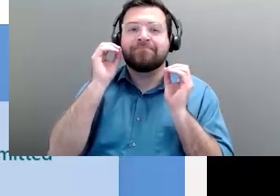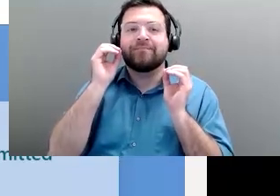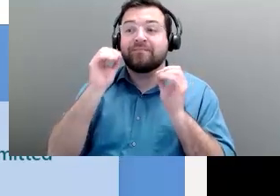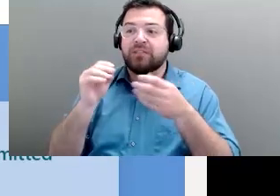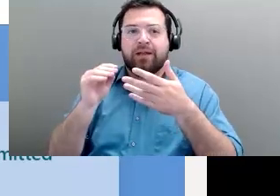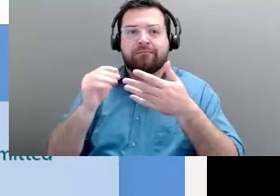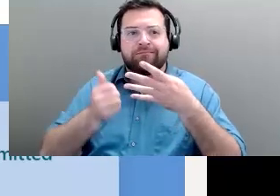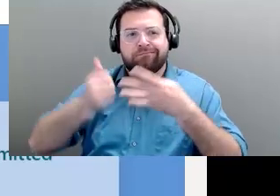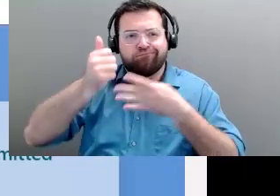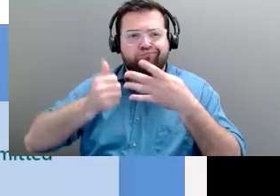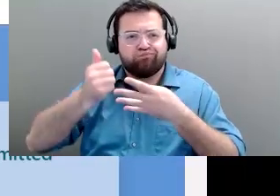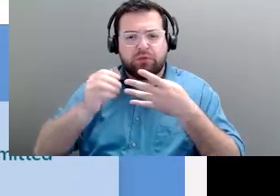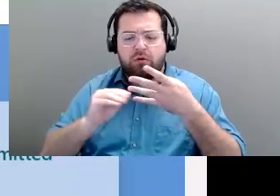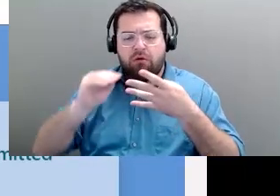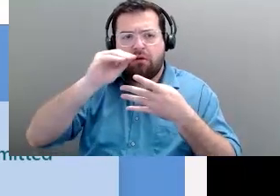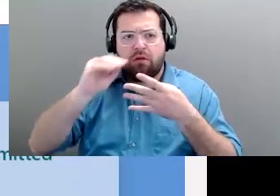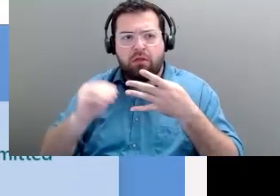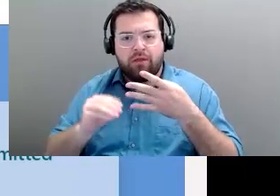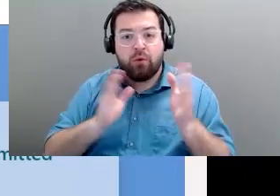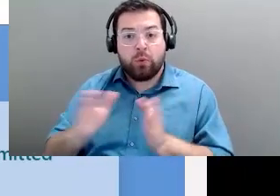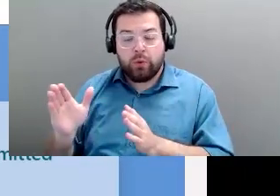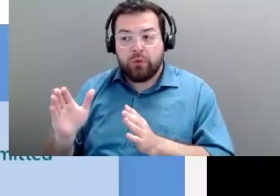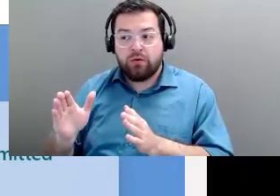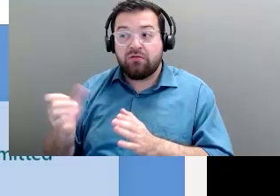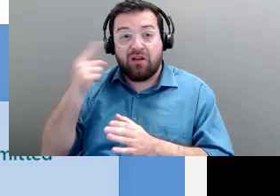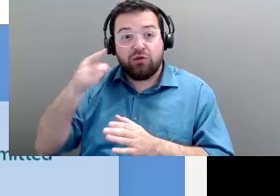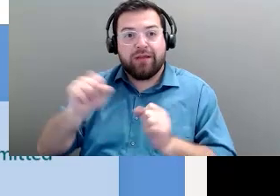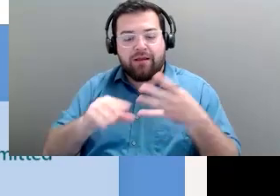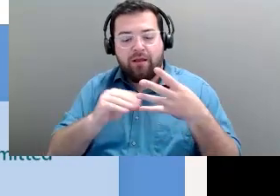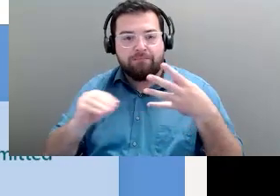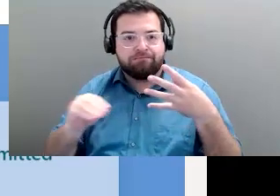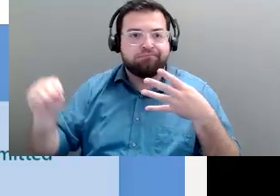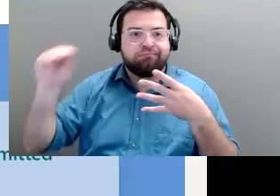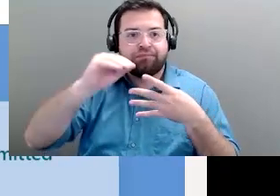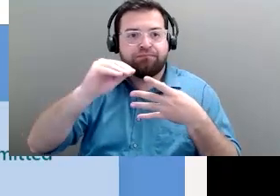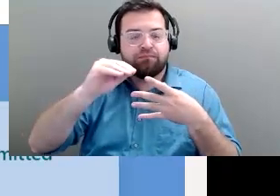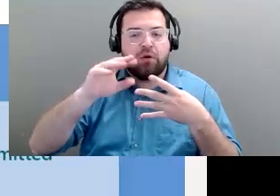So on the Microsoft form, you can drag the responses up or down.